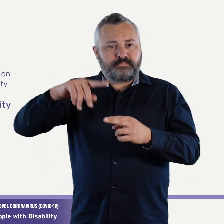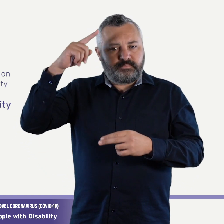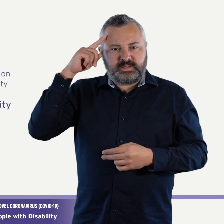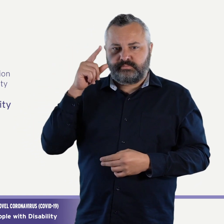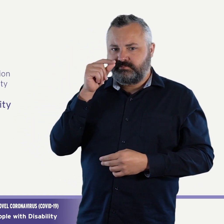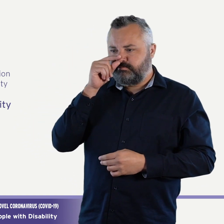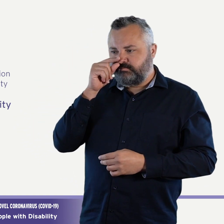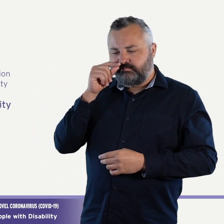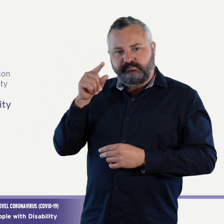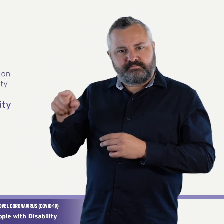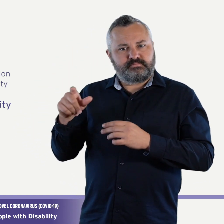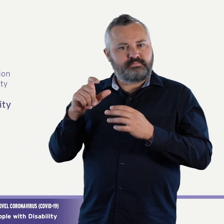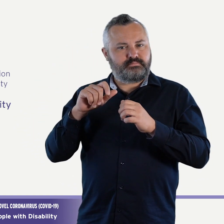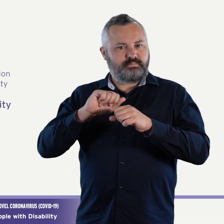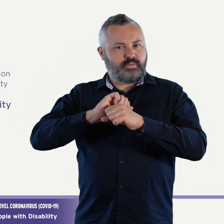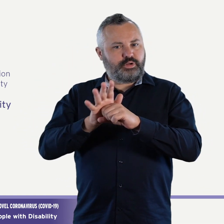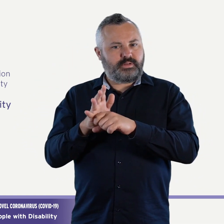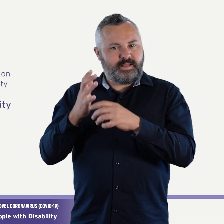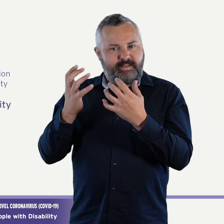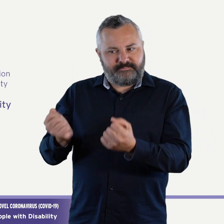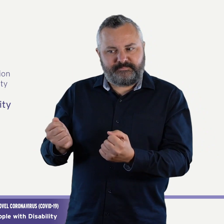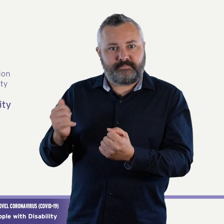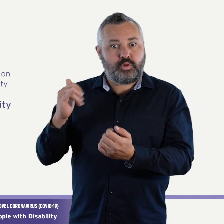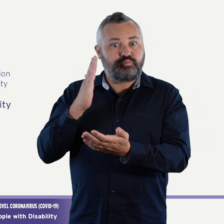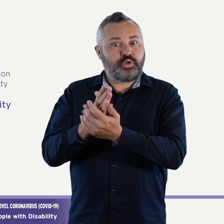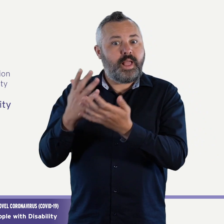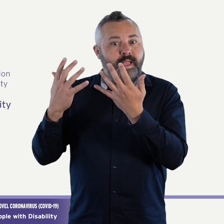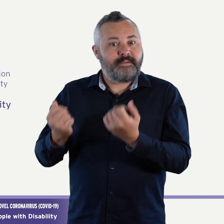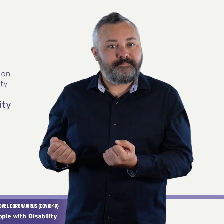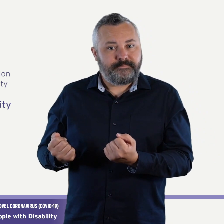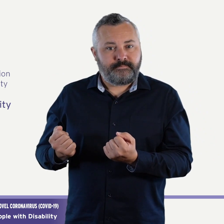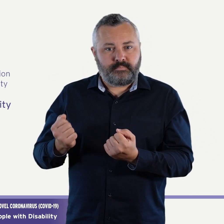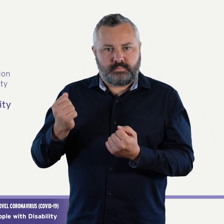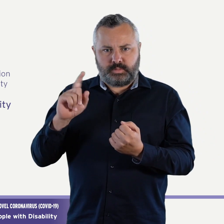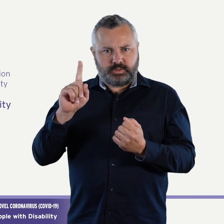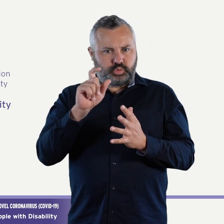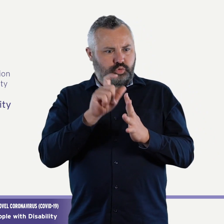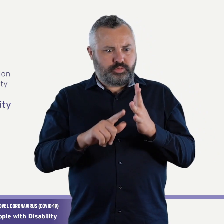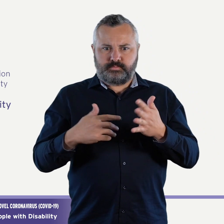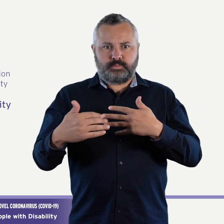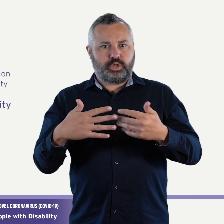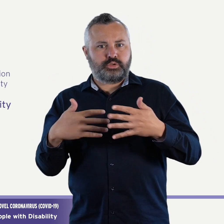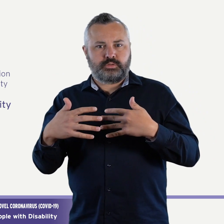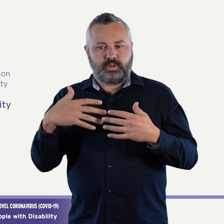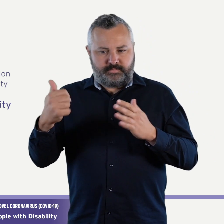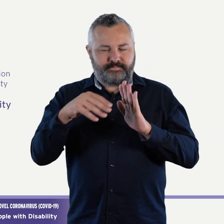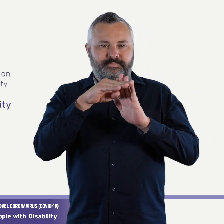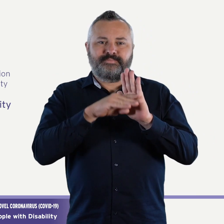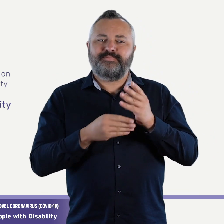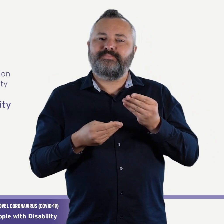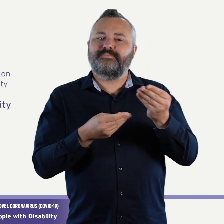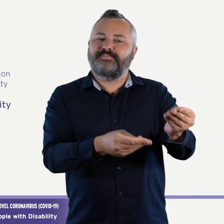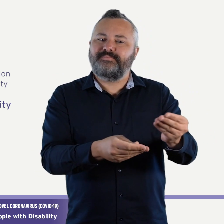Guidance for management of suspected or actual outbreaks.